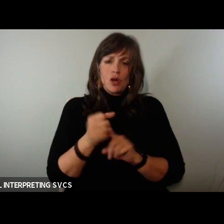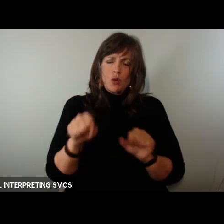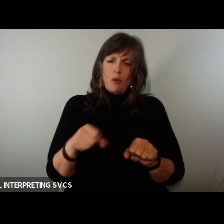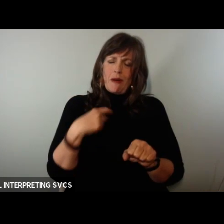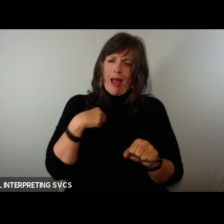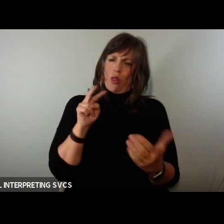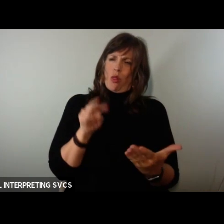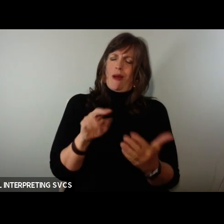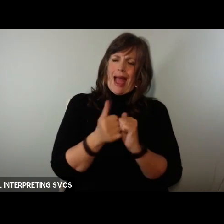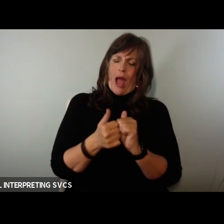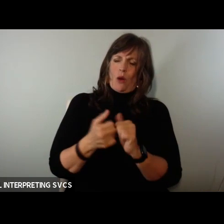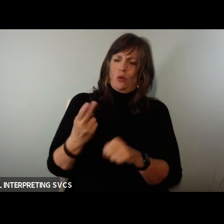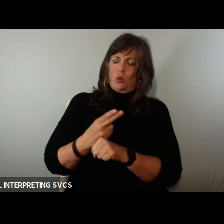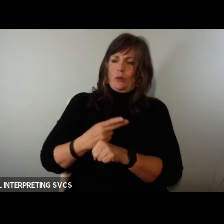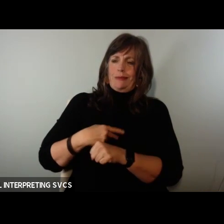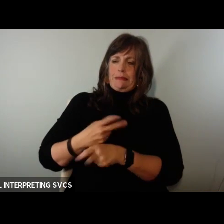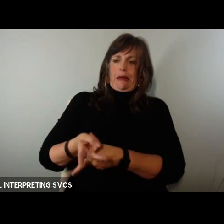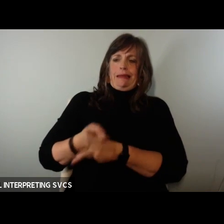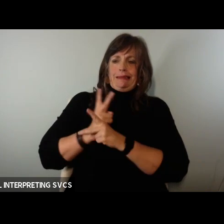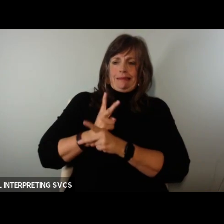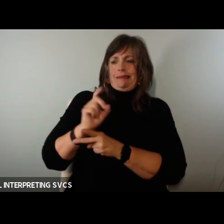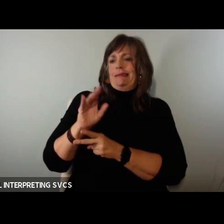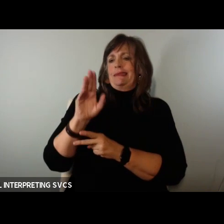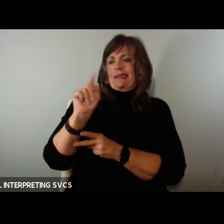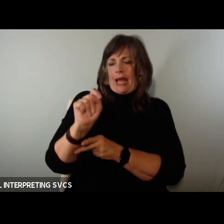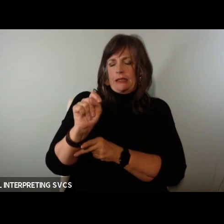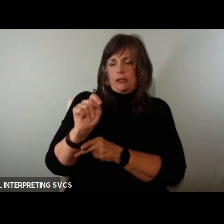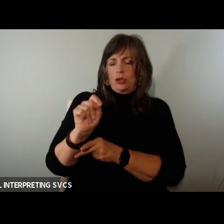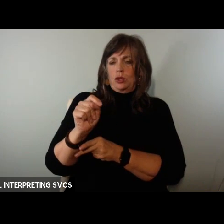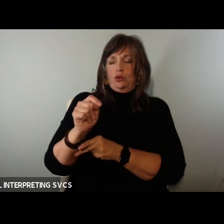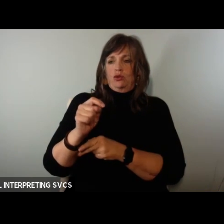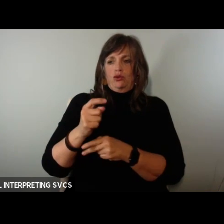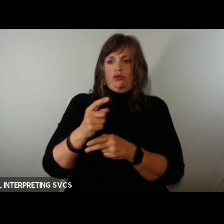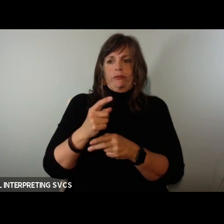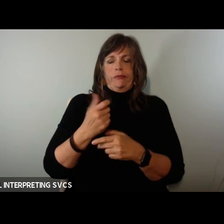to mitigate this crisis, including low or no interest loans,